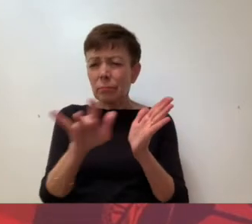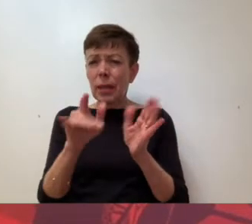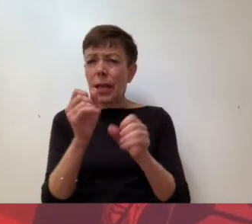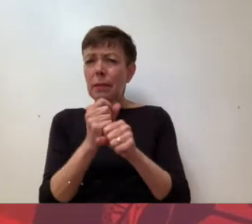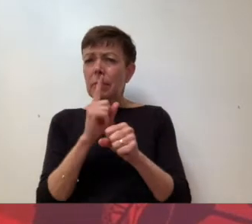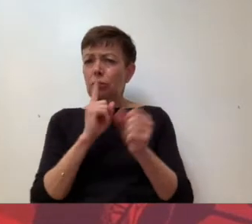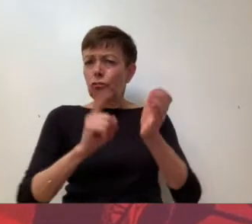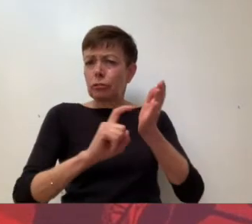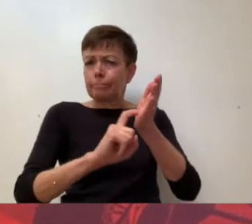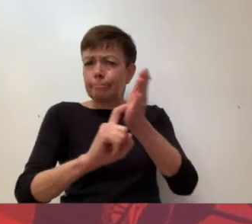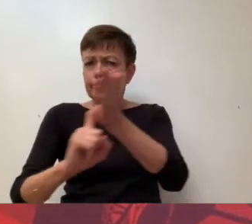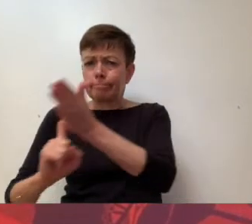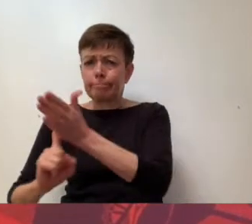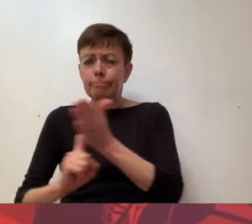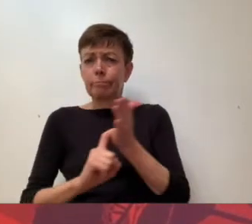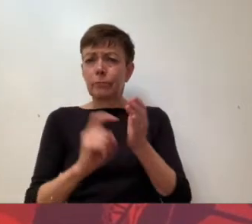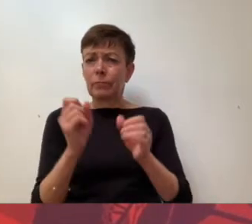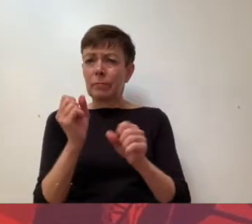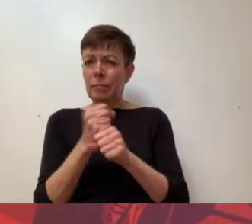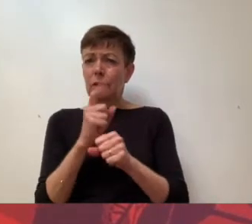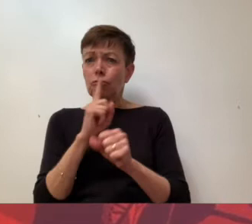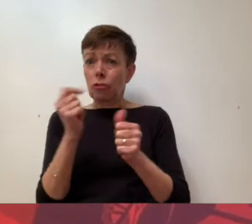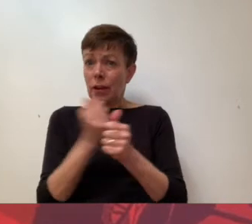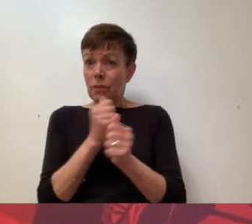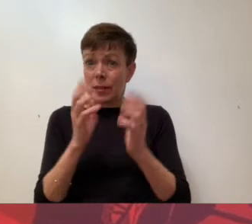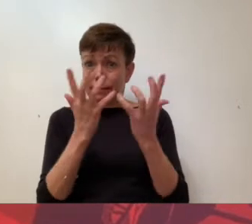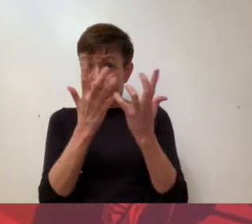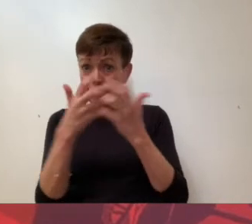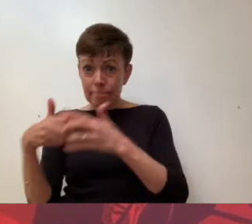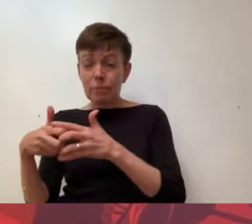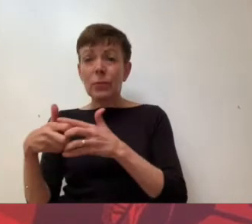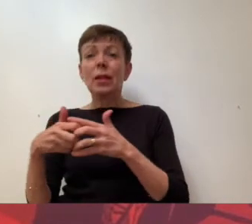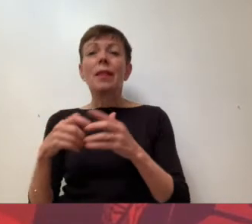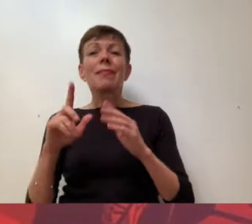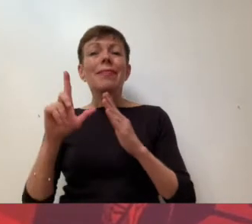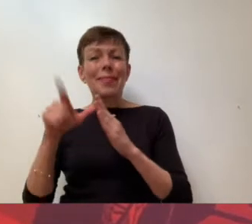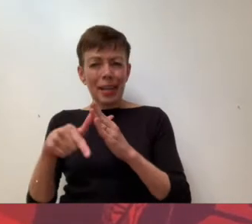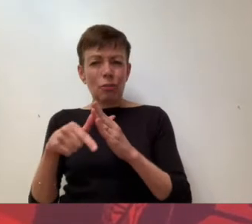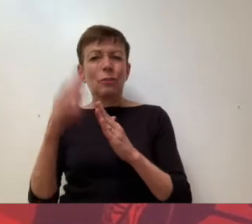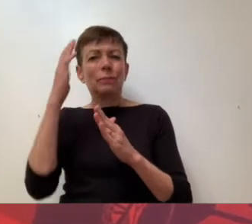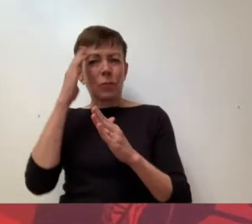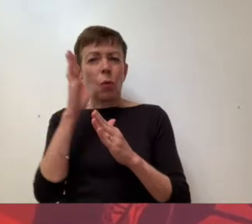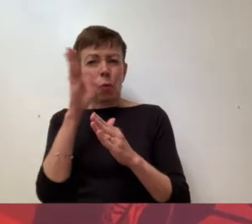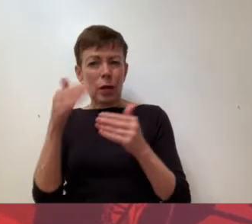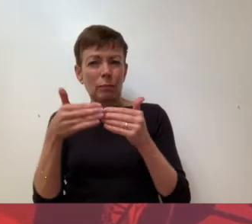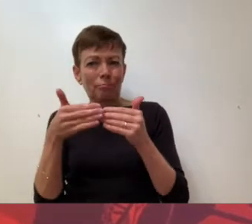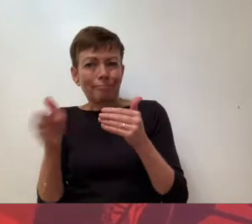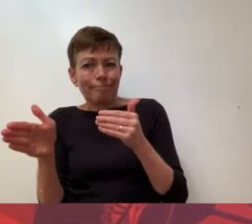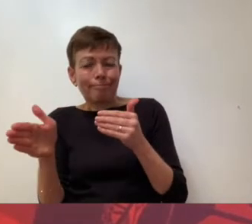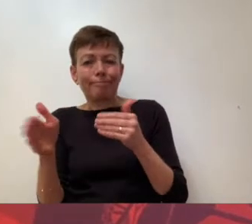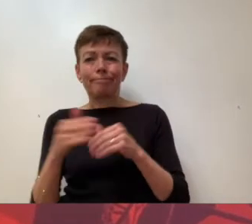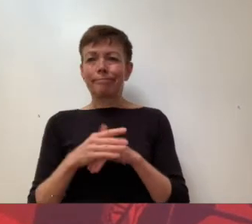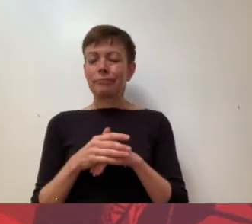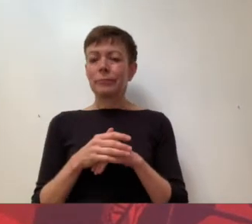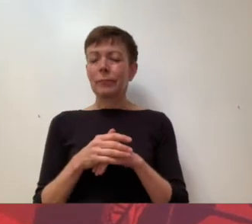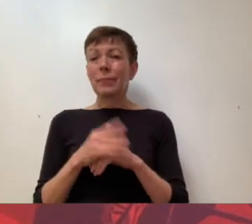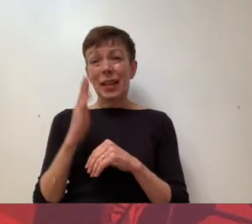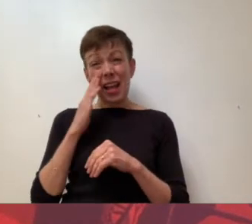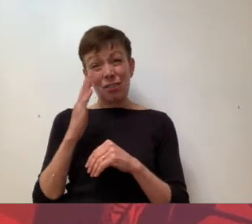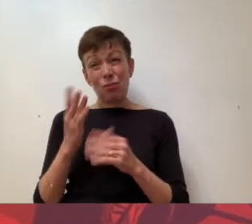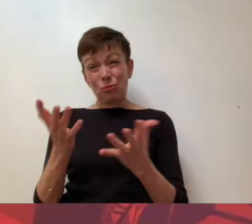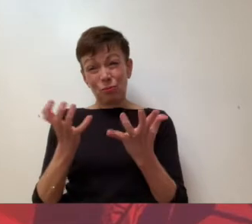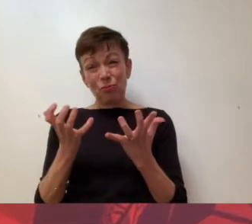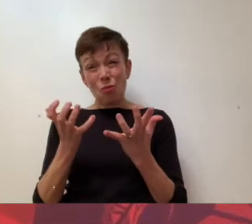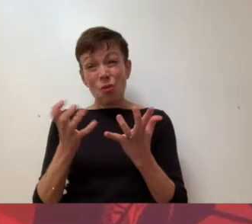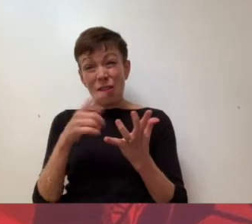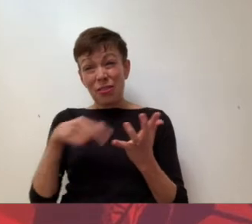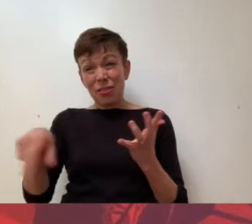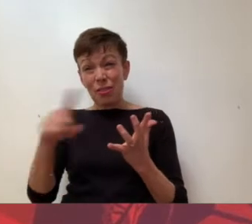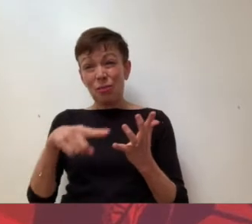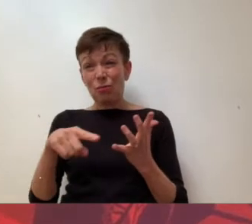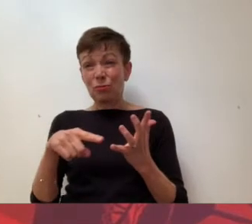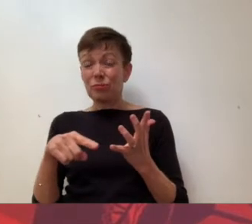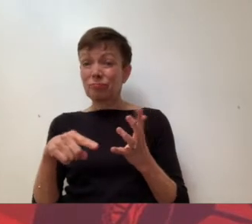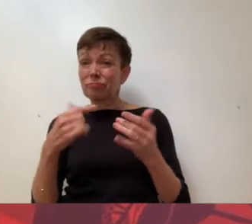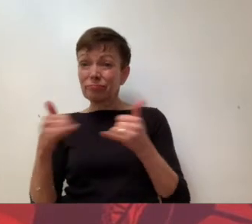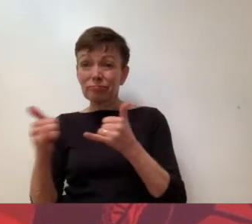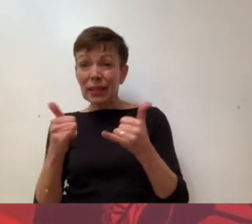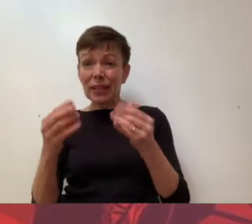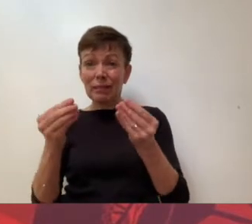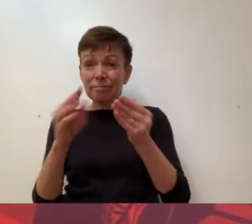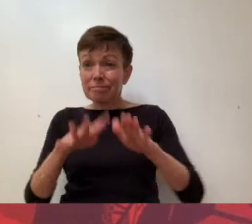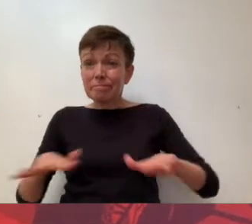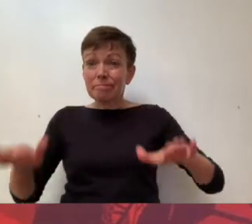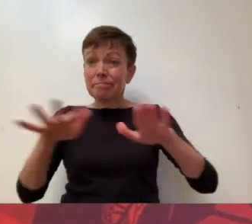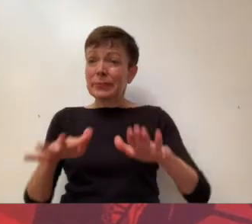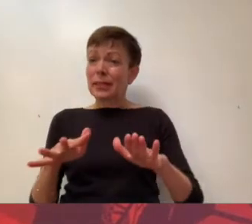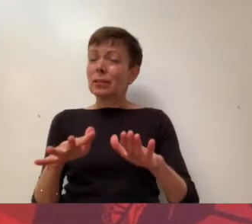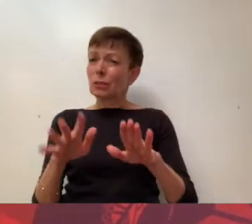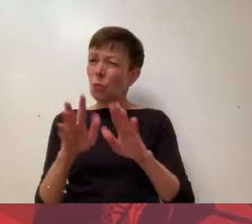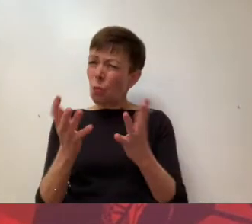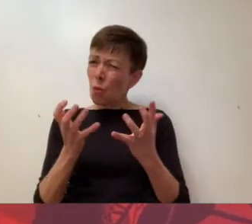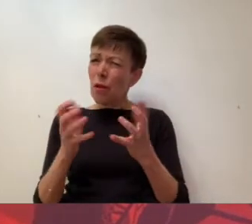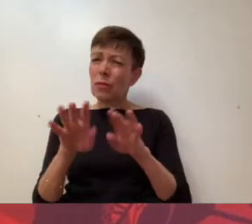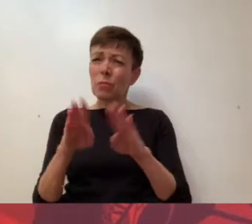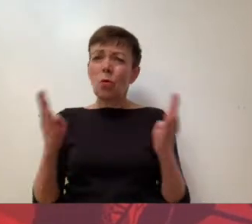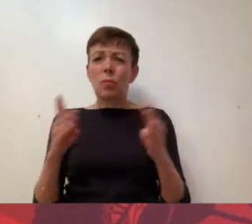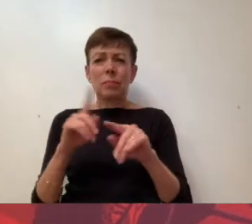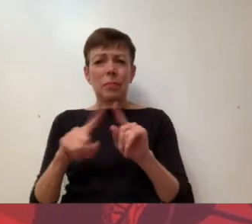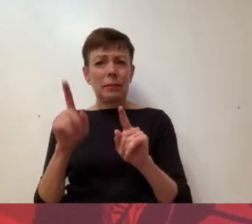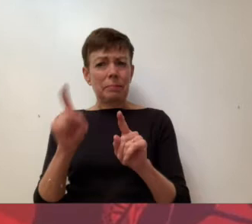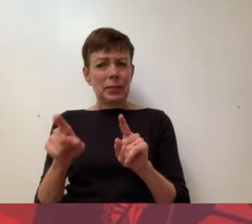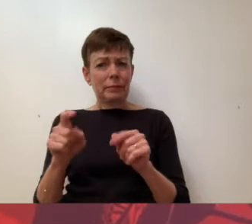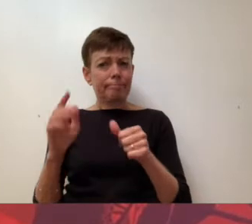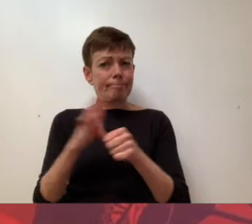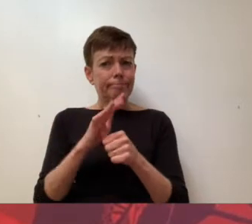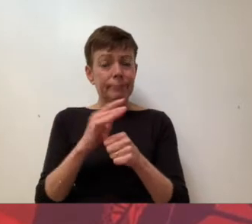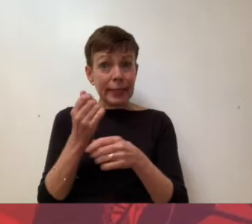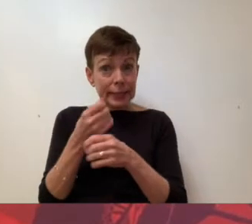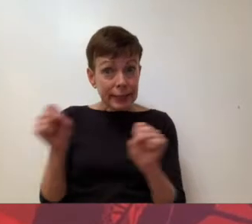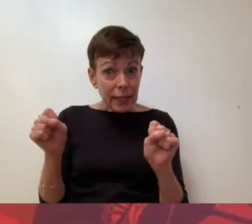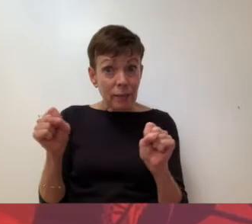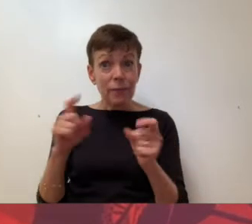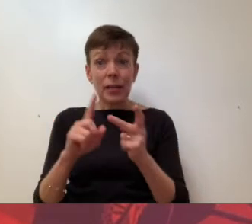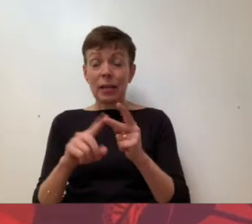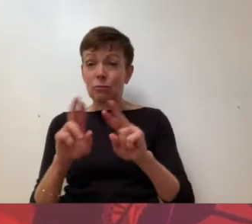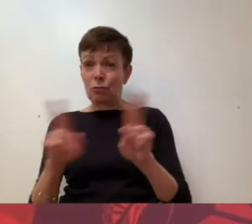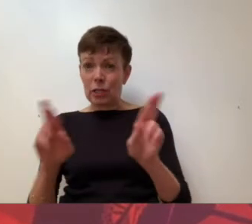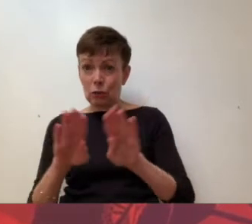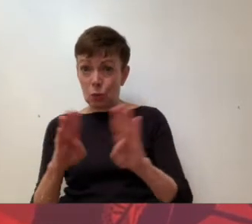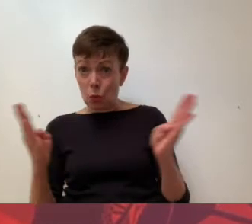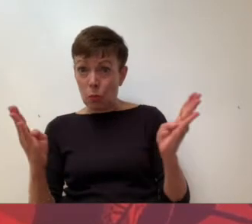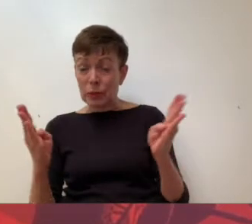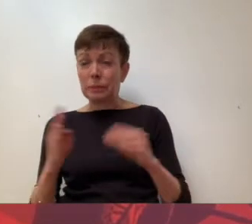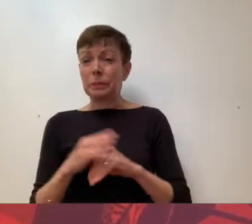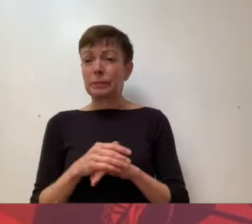this time. However, in the coming weeks, City staff will be performing inspections and regular